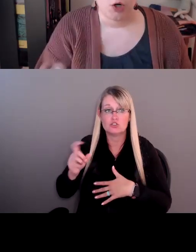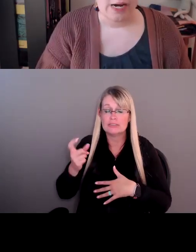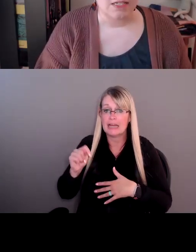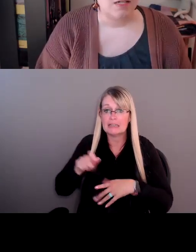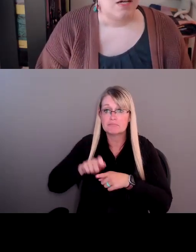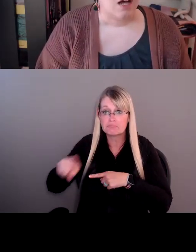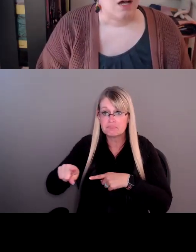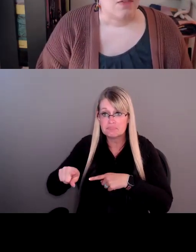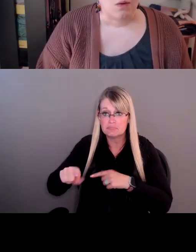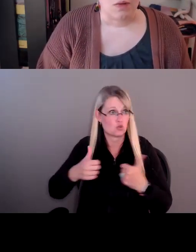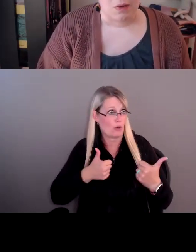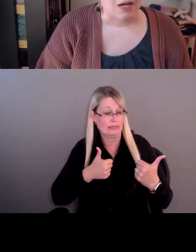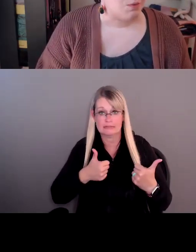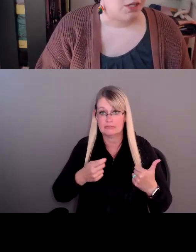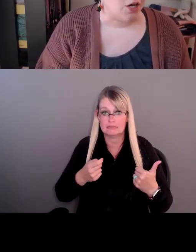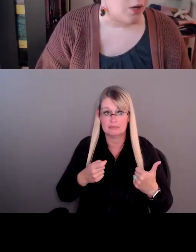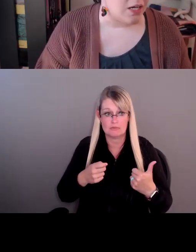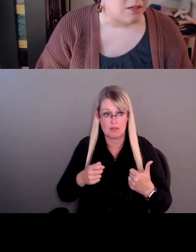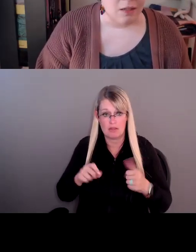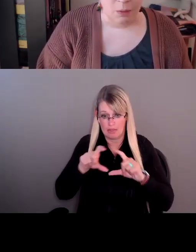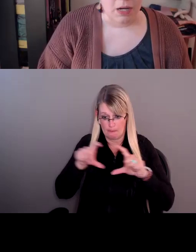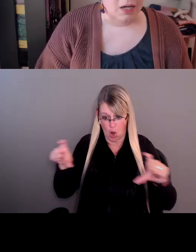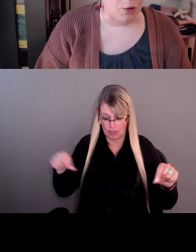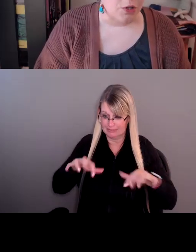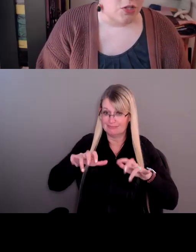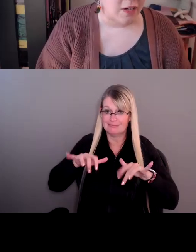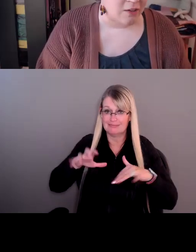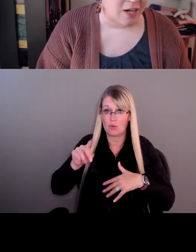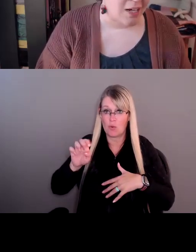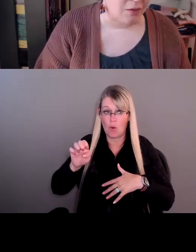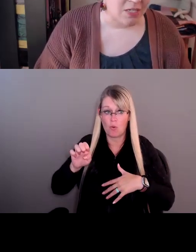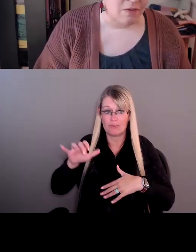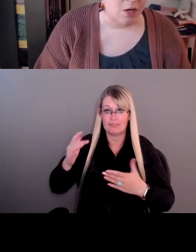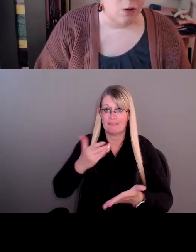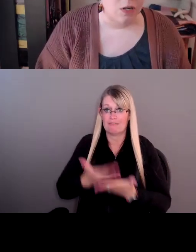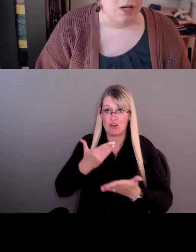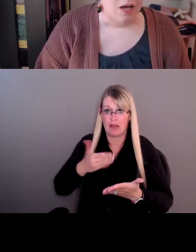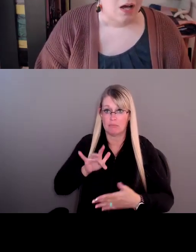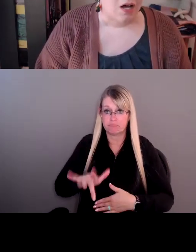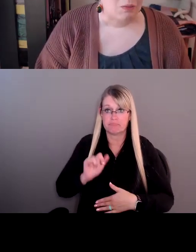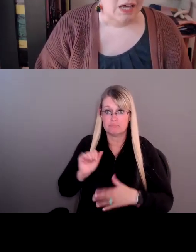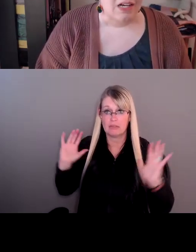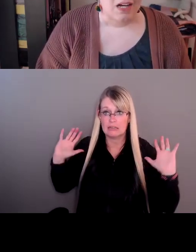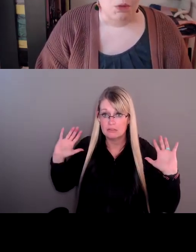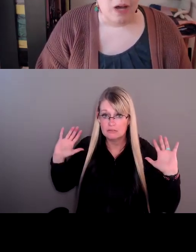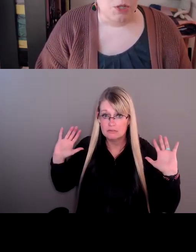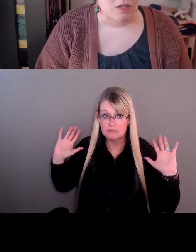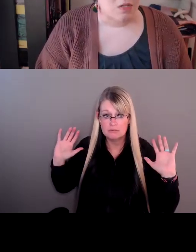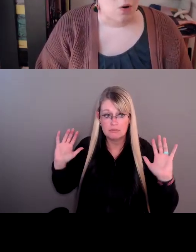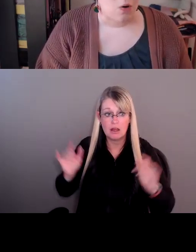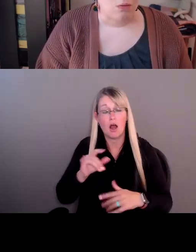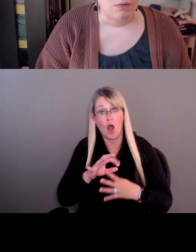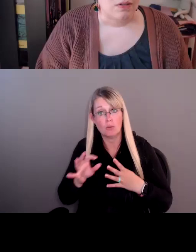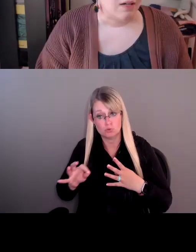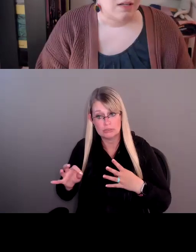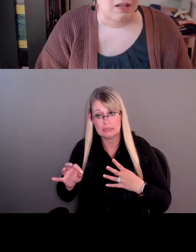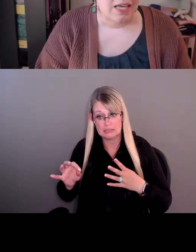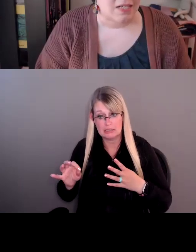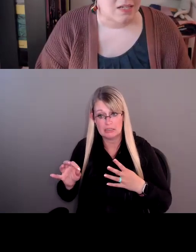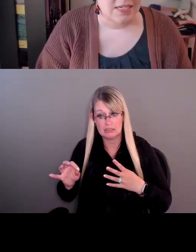great. The button I pushed to verify the code, and a couple of options, a link that says I did